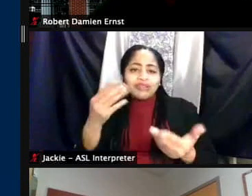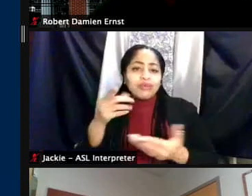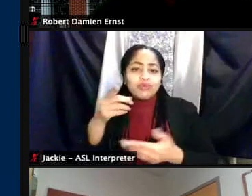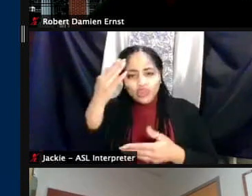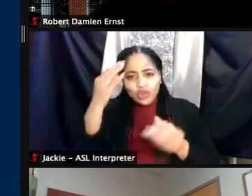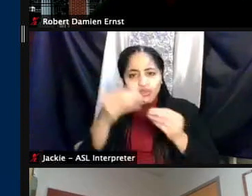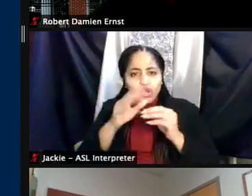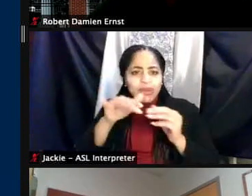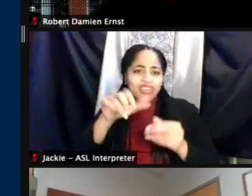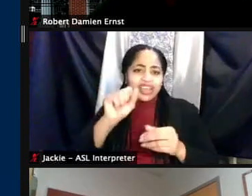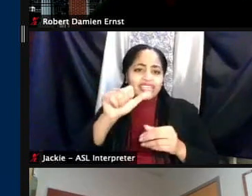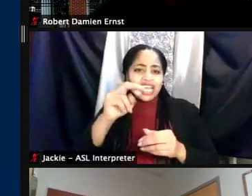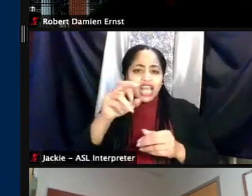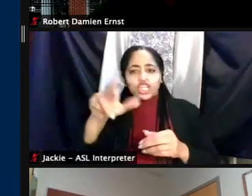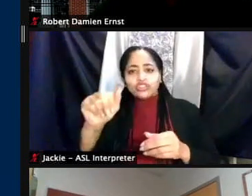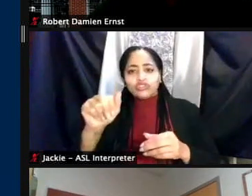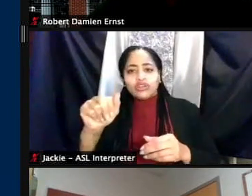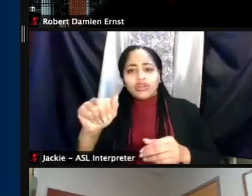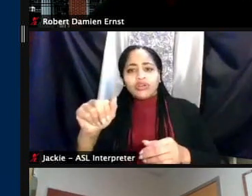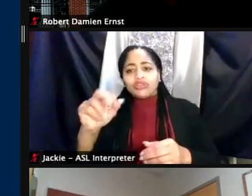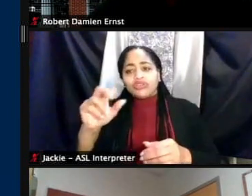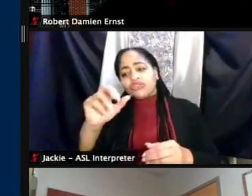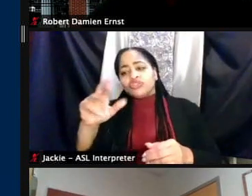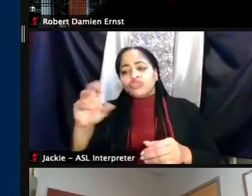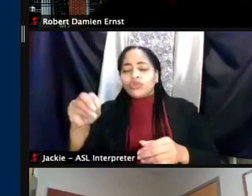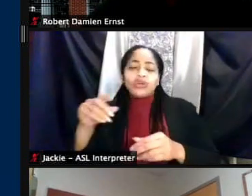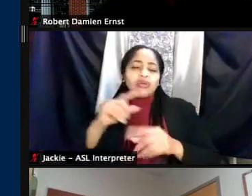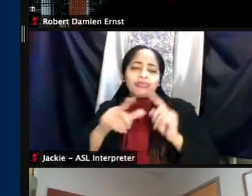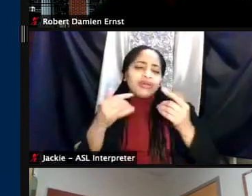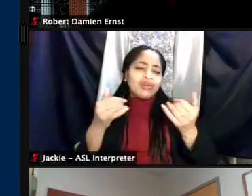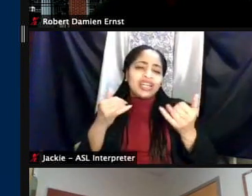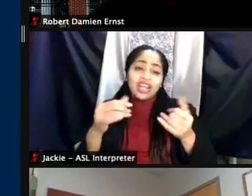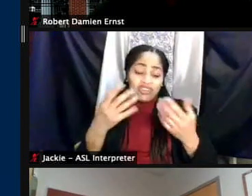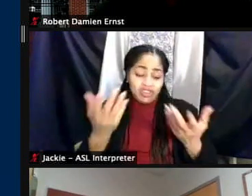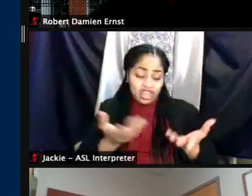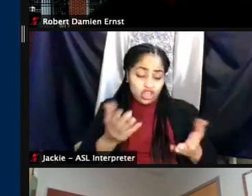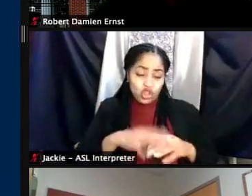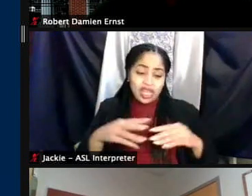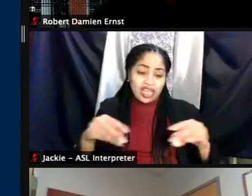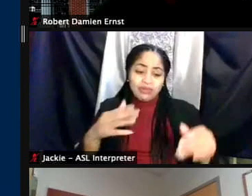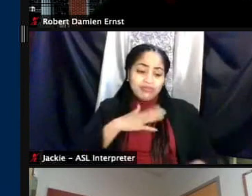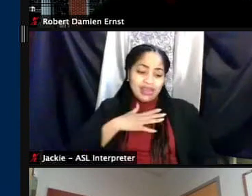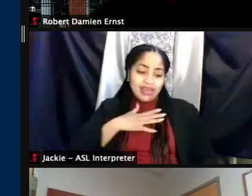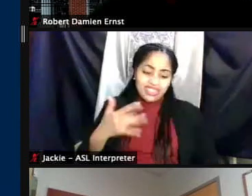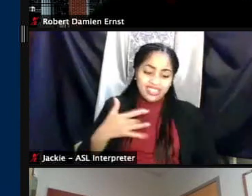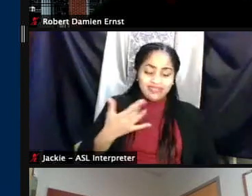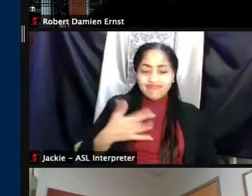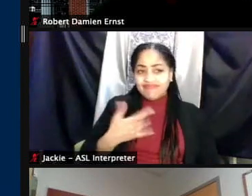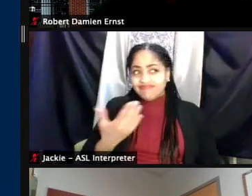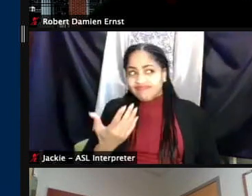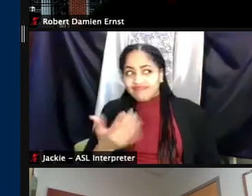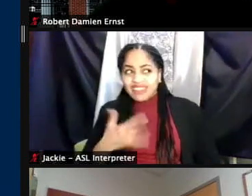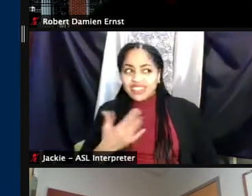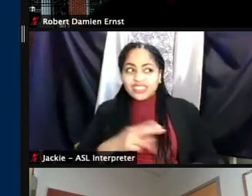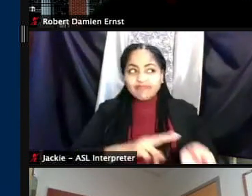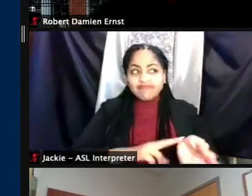but right now there's not... Like on campus my sense is that the system is ready to go